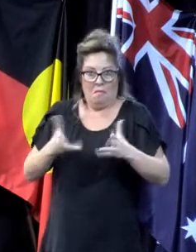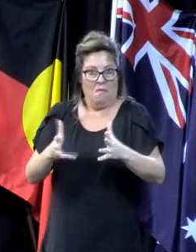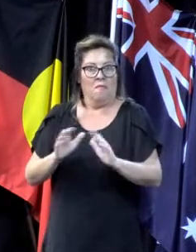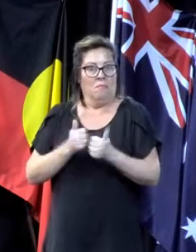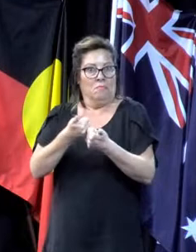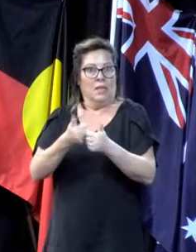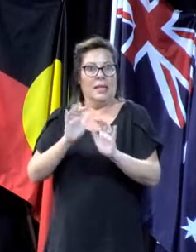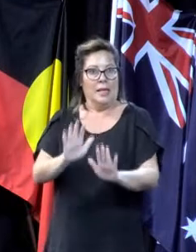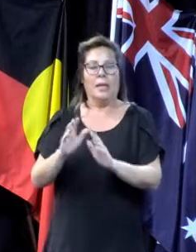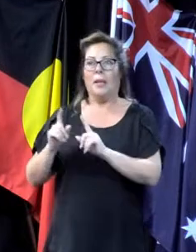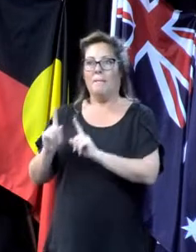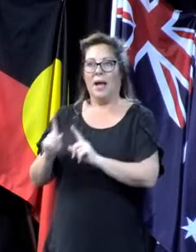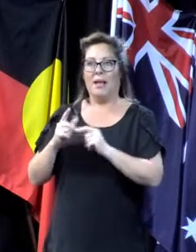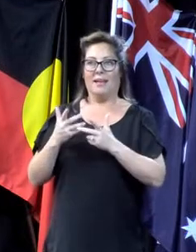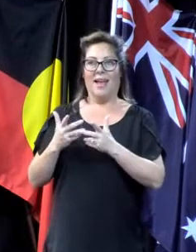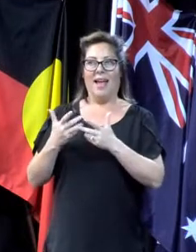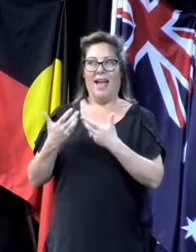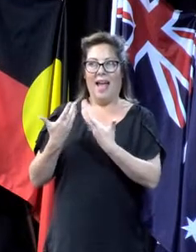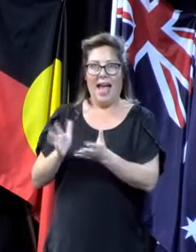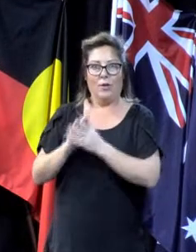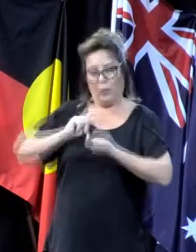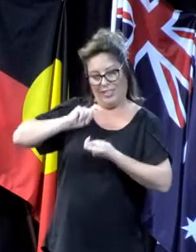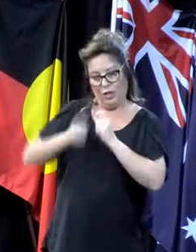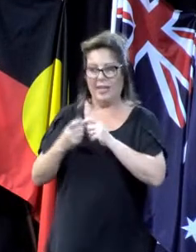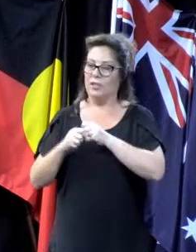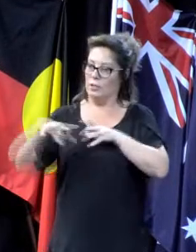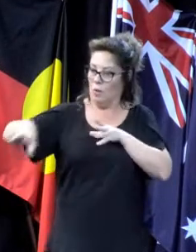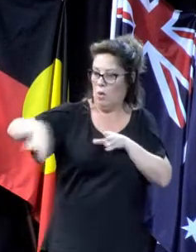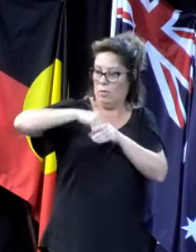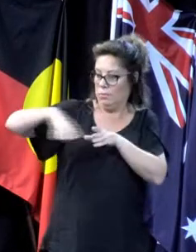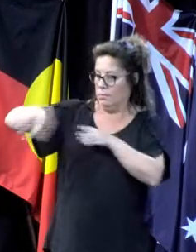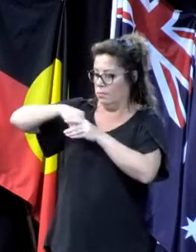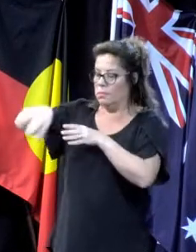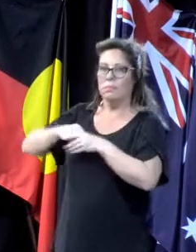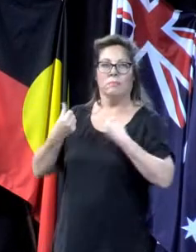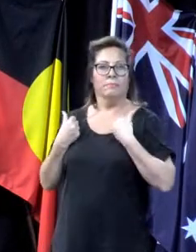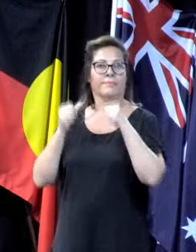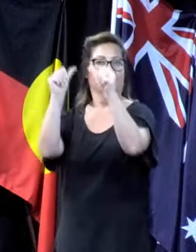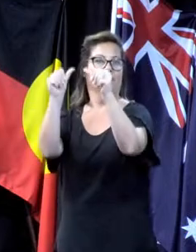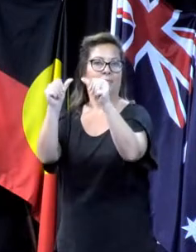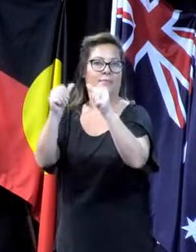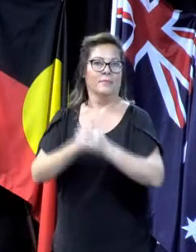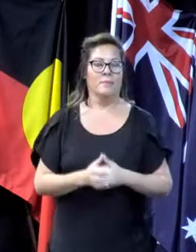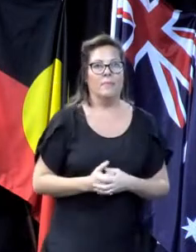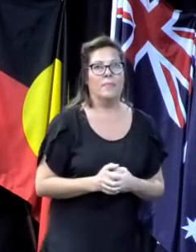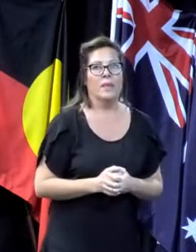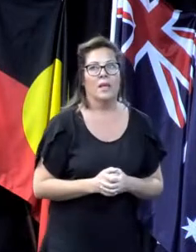But are we a high-performing school for every member of our student cohort? So, at those schools, we're looking at what great practices